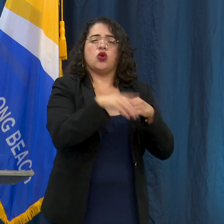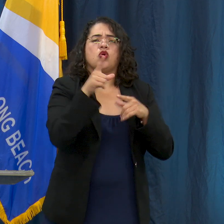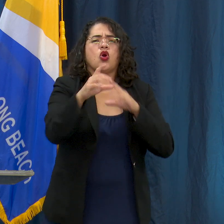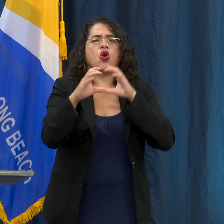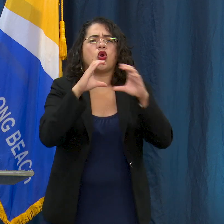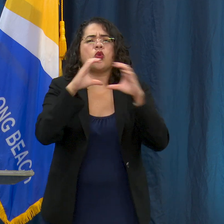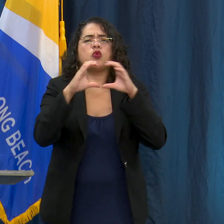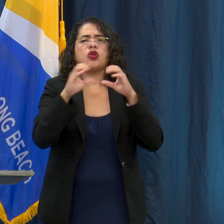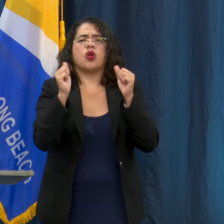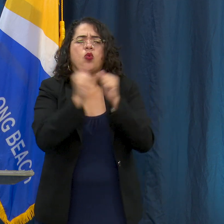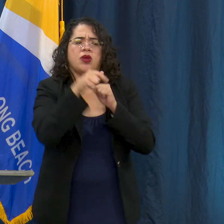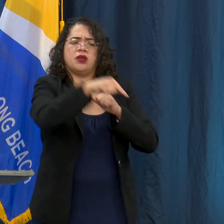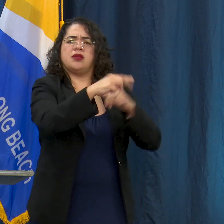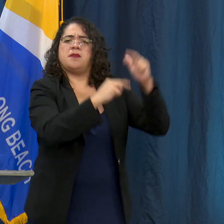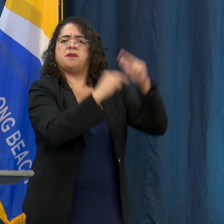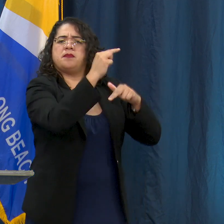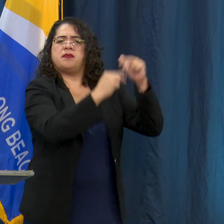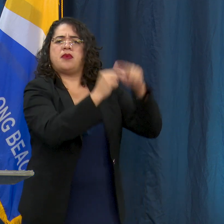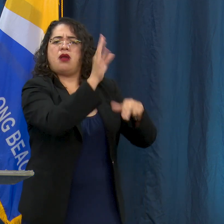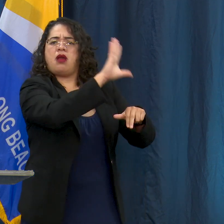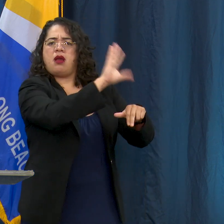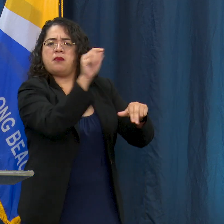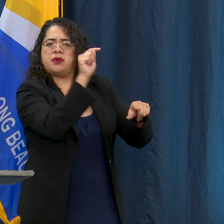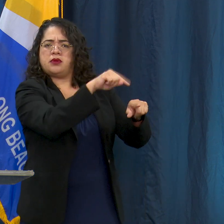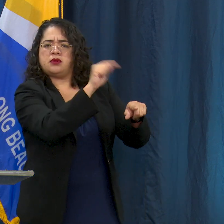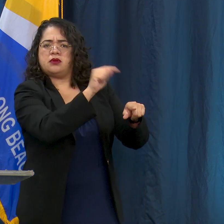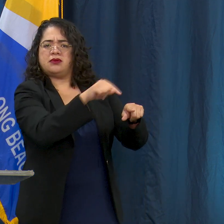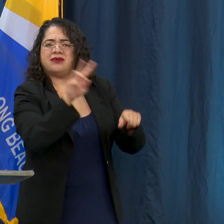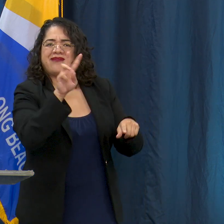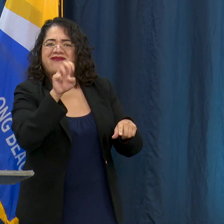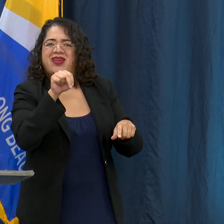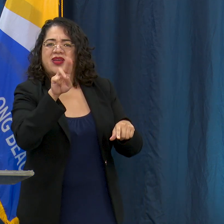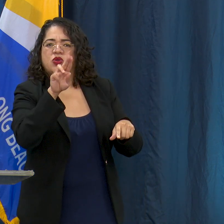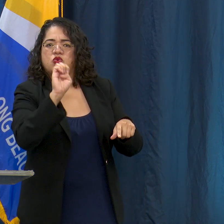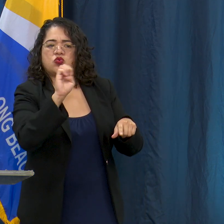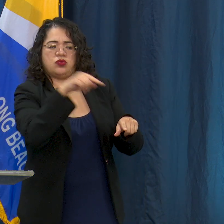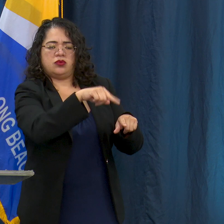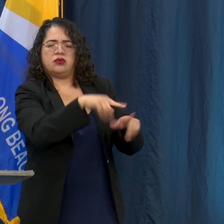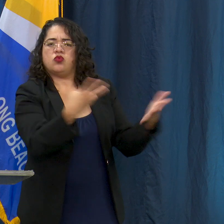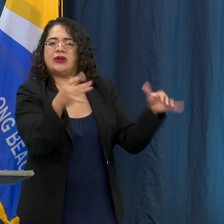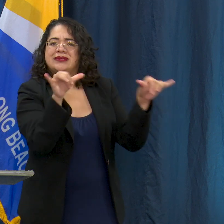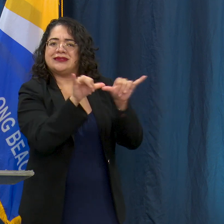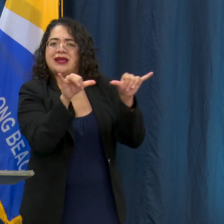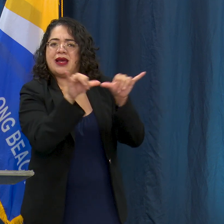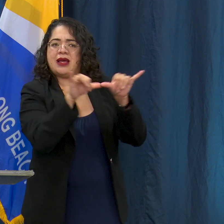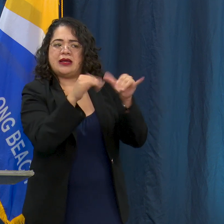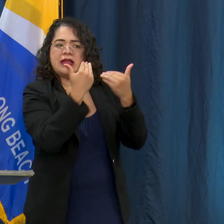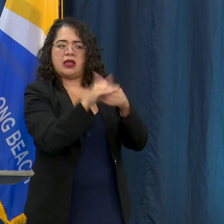have your wedding to have them let you know what the size limitation is. Right